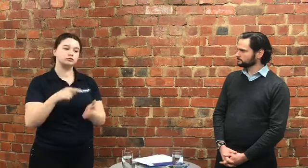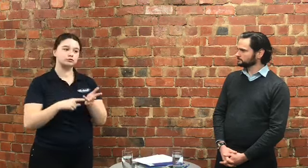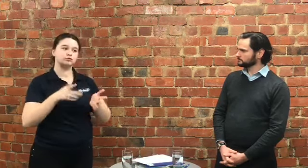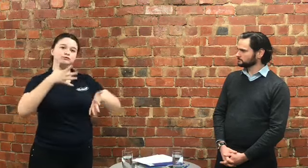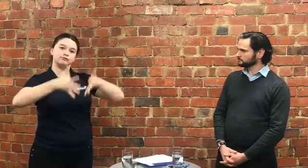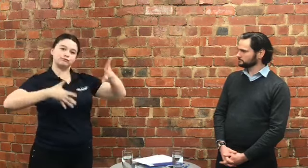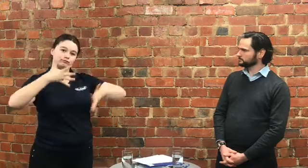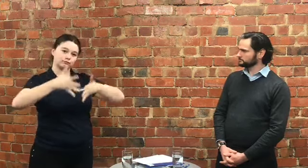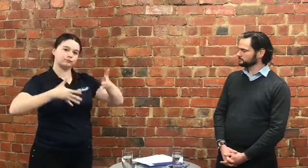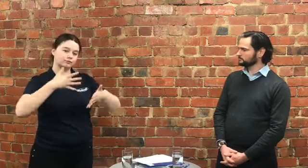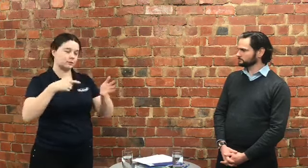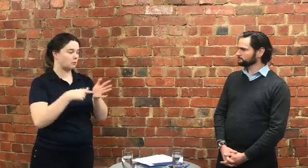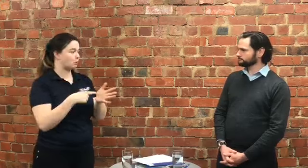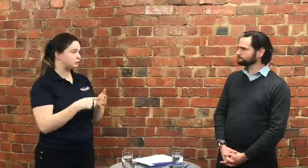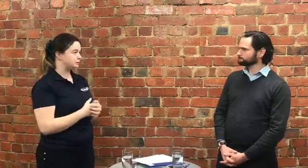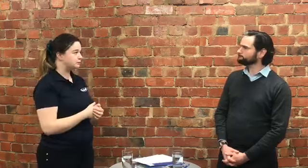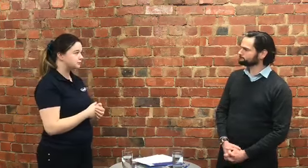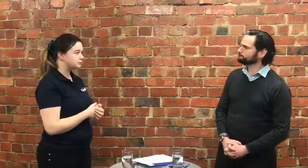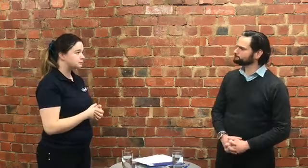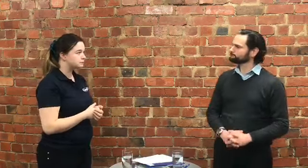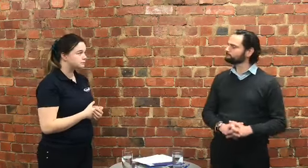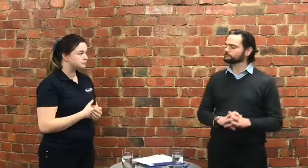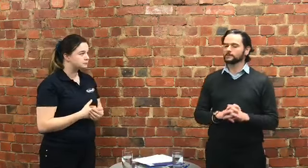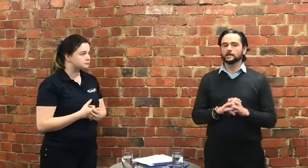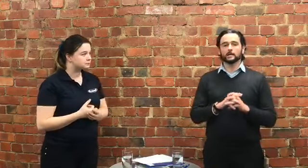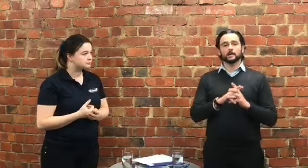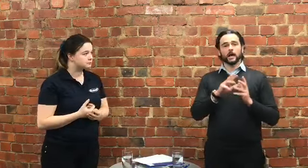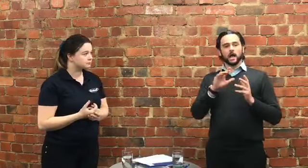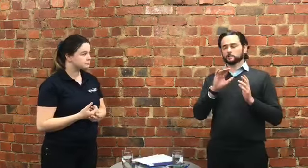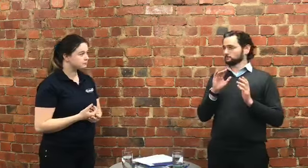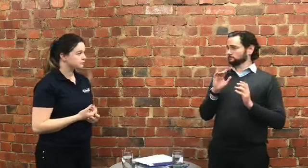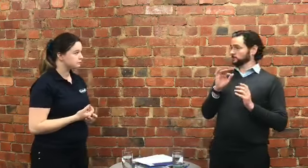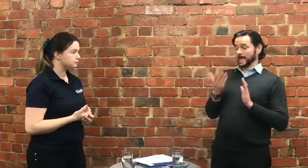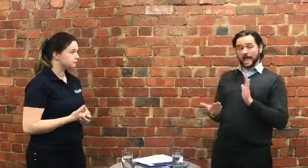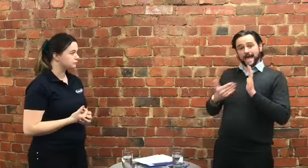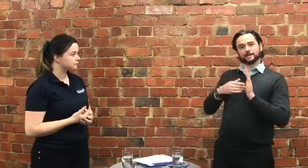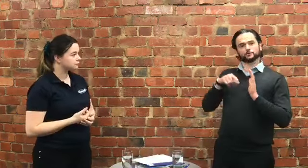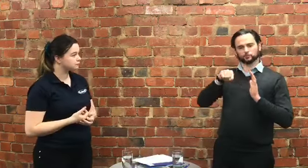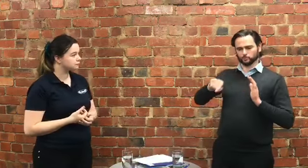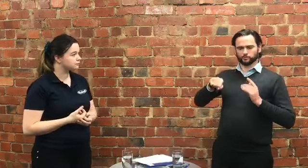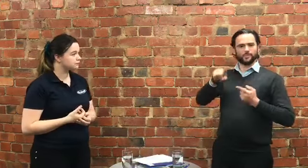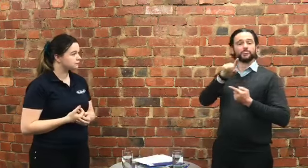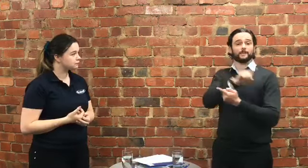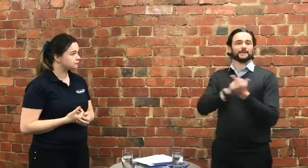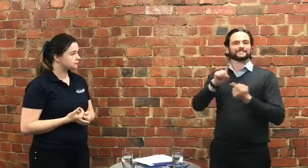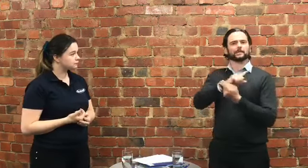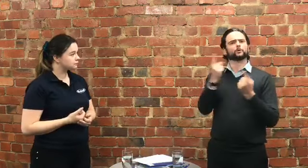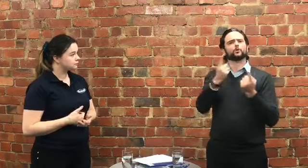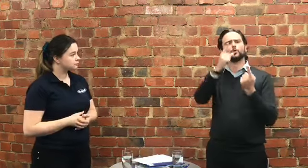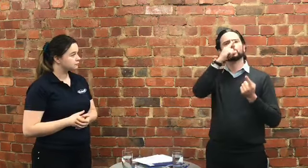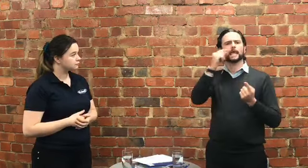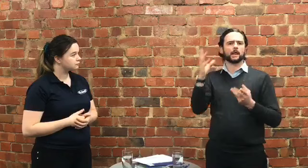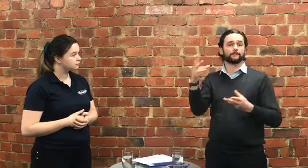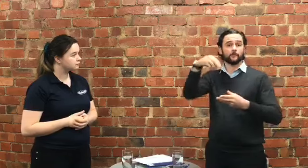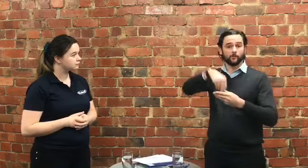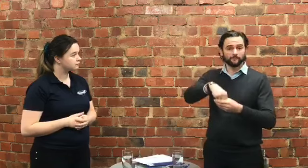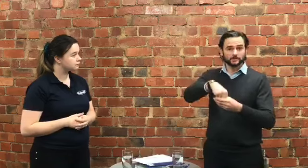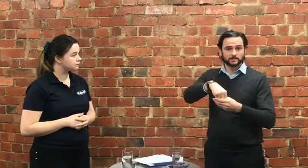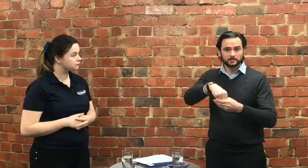It's an opportunity for your voice to be heard with the planner. That's right, Liv, and just to add to the meeting,